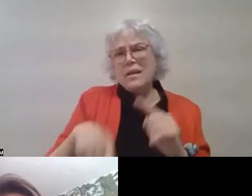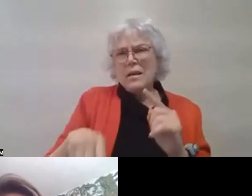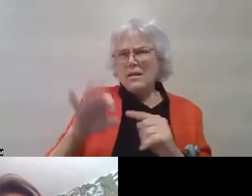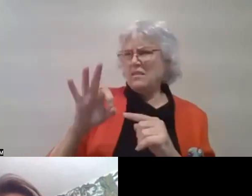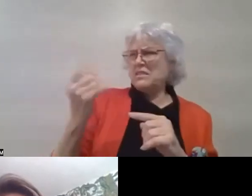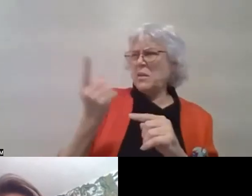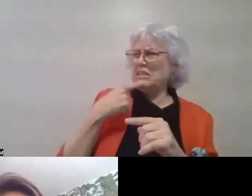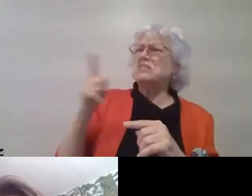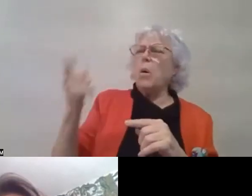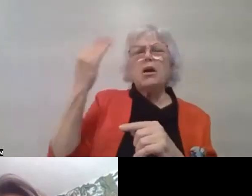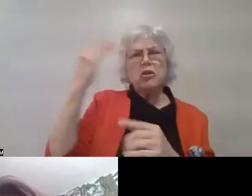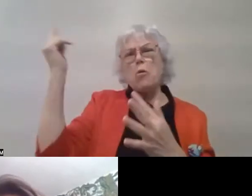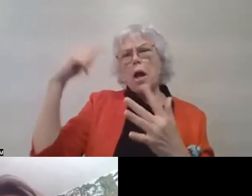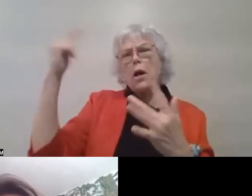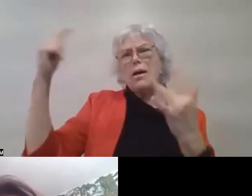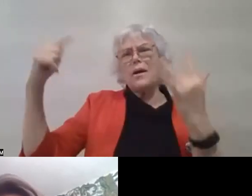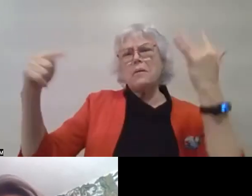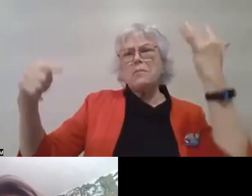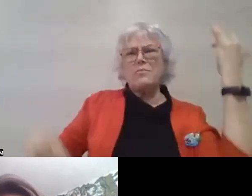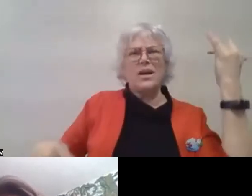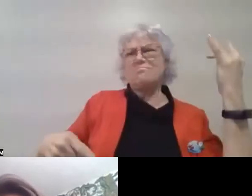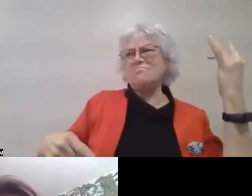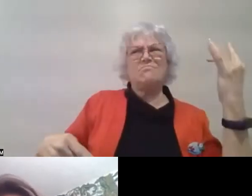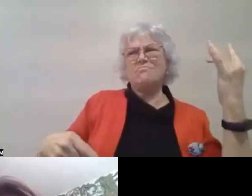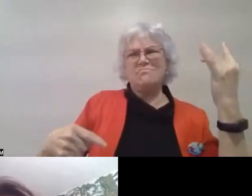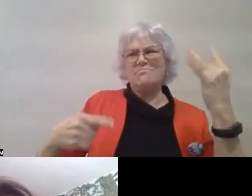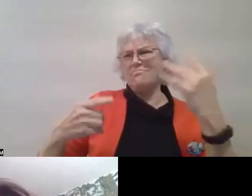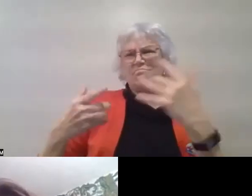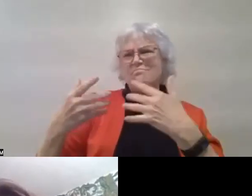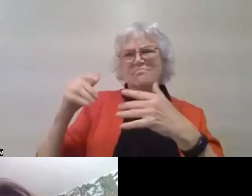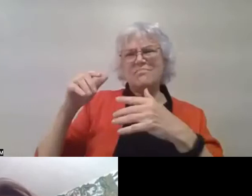they know is everything and have all the answers . MARINA TSAPLINA: There